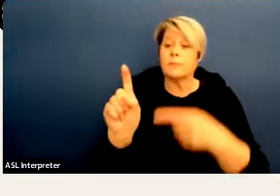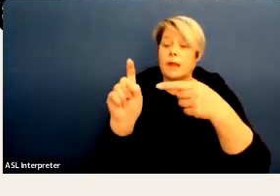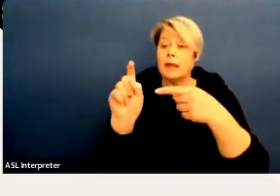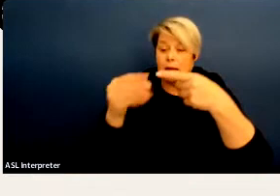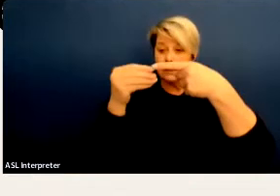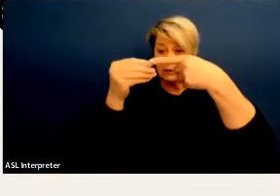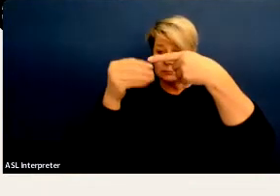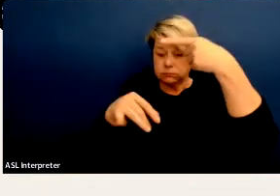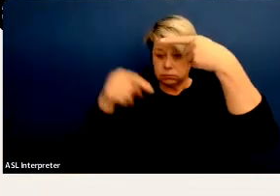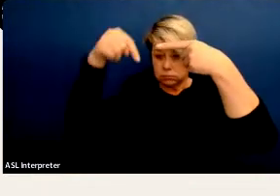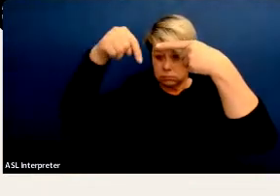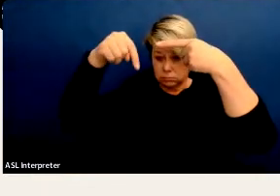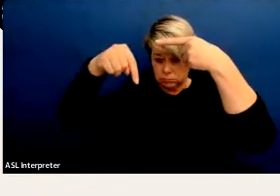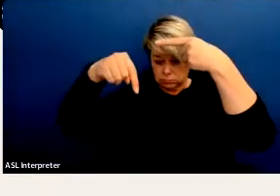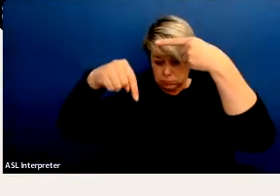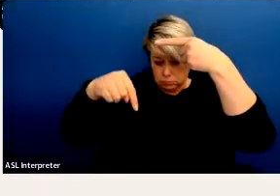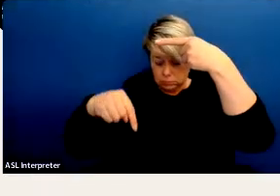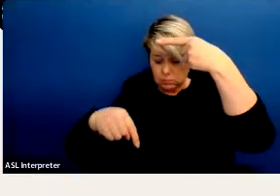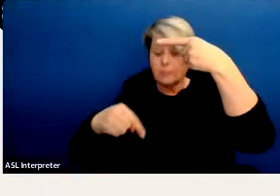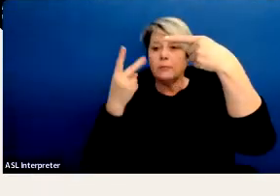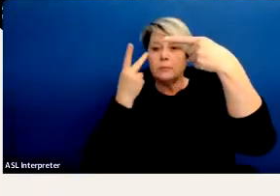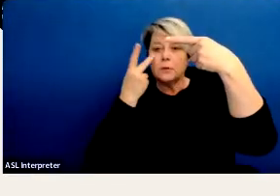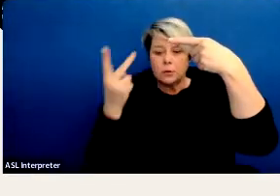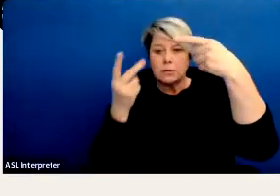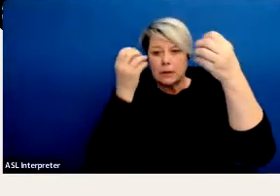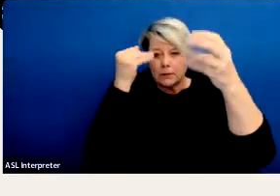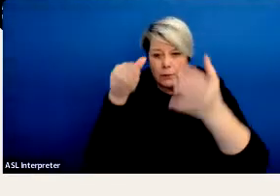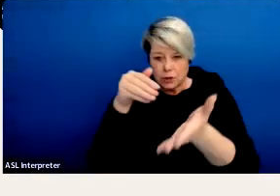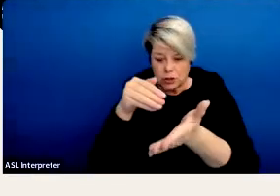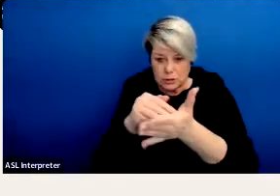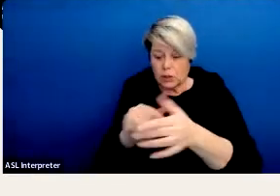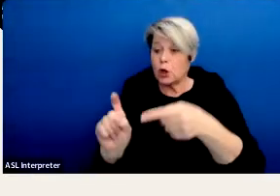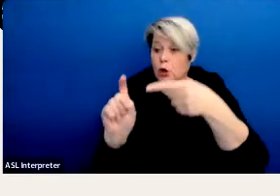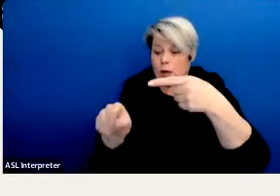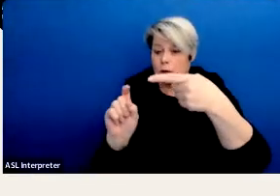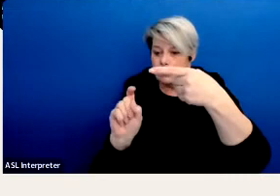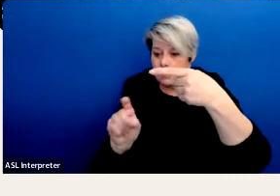me doesn't seem intuitive, but if you click on services ge scroll down you are going see Em